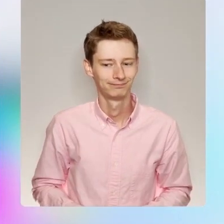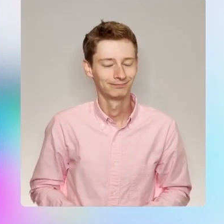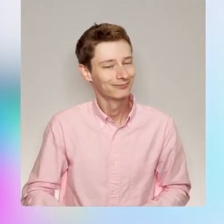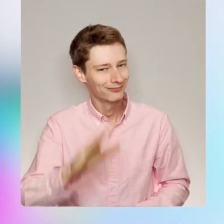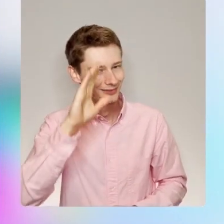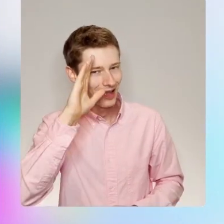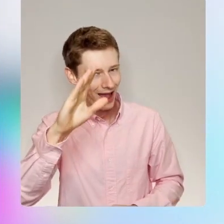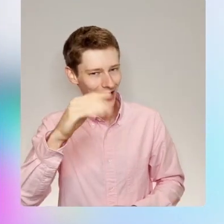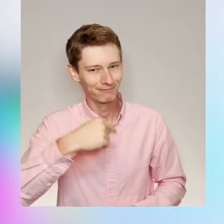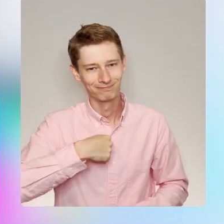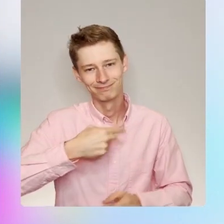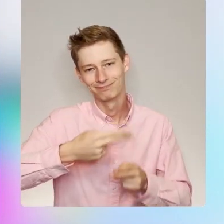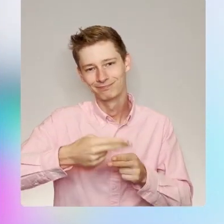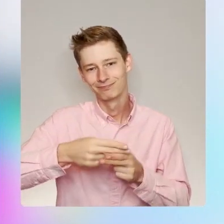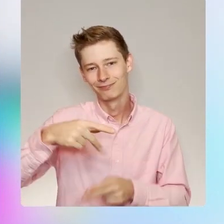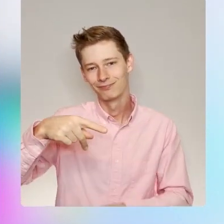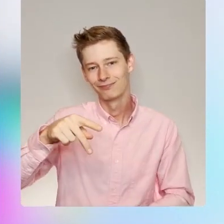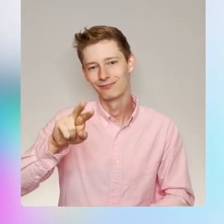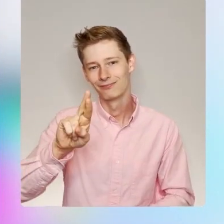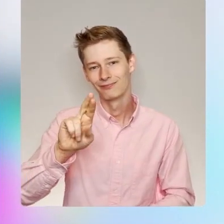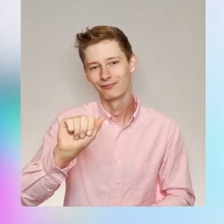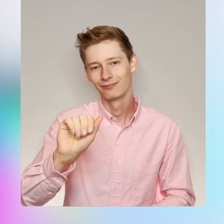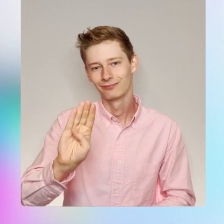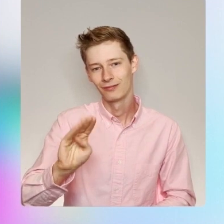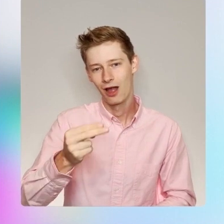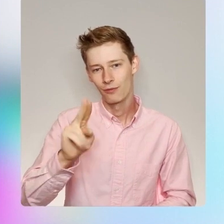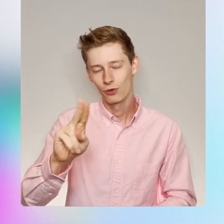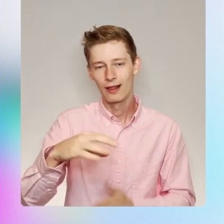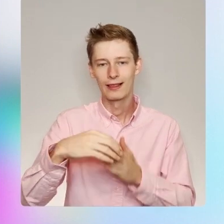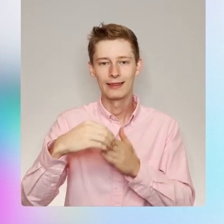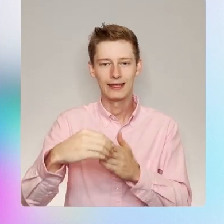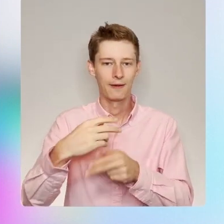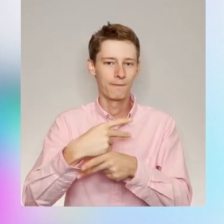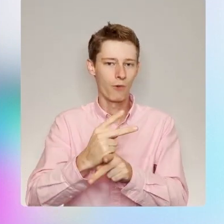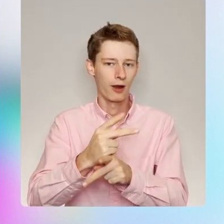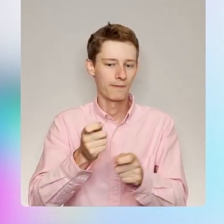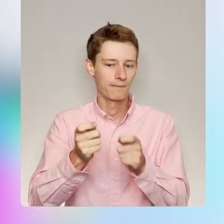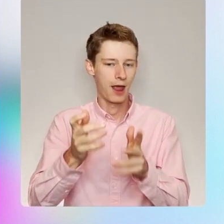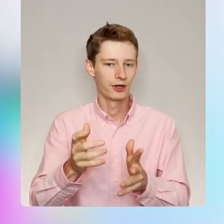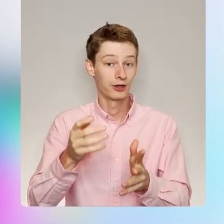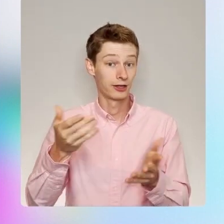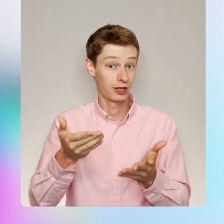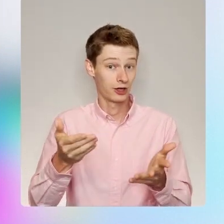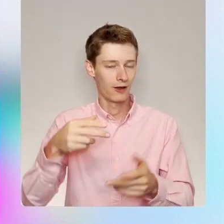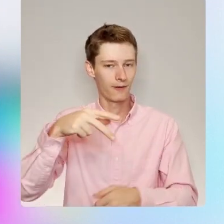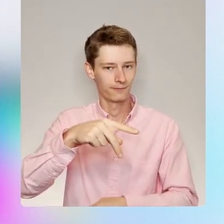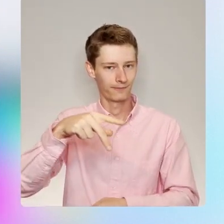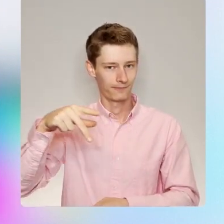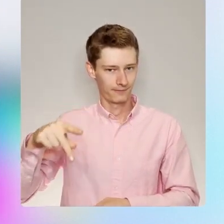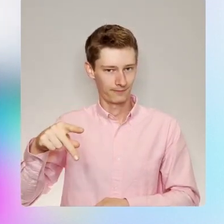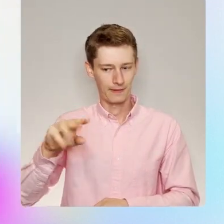Hi, I'm Prabhu, the Lead Product Manager for Presence Platform at Meta Reality Labs.